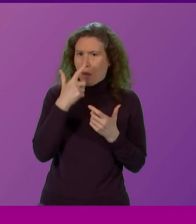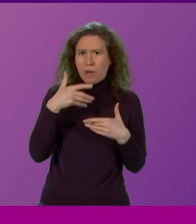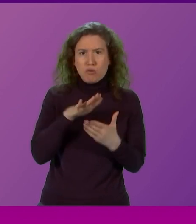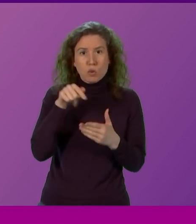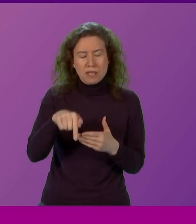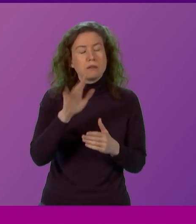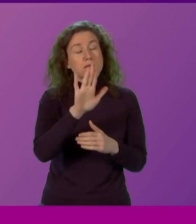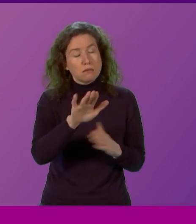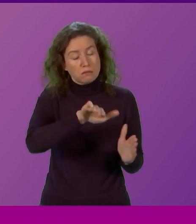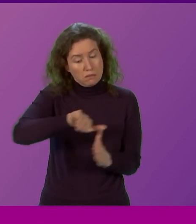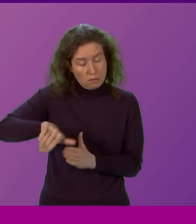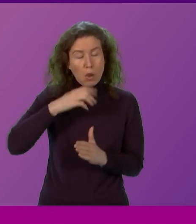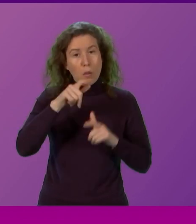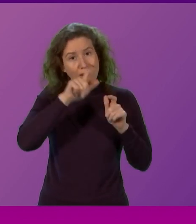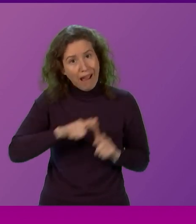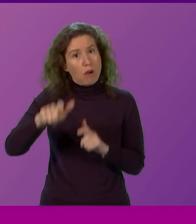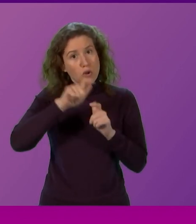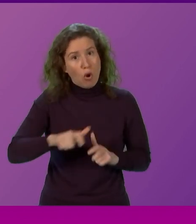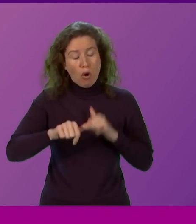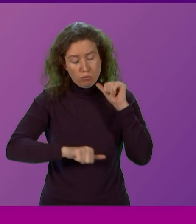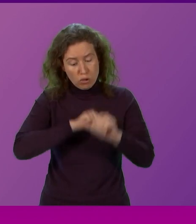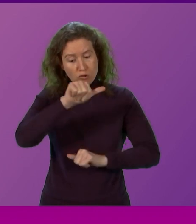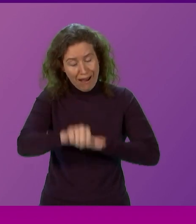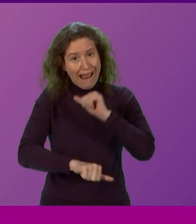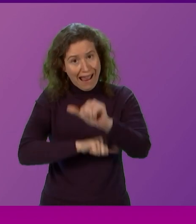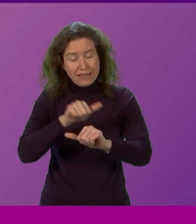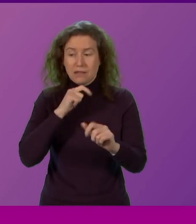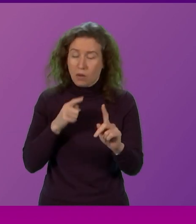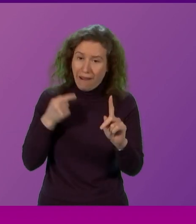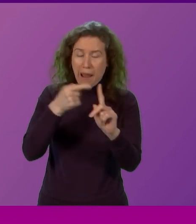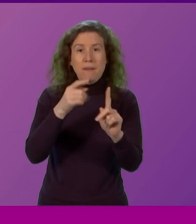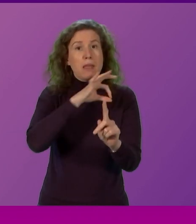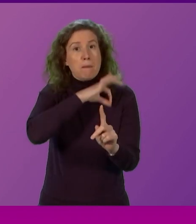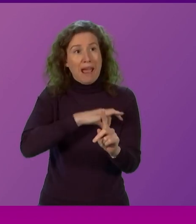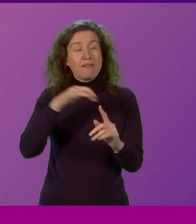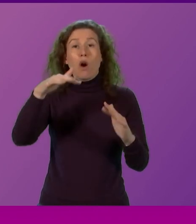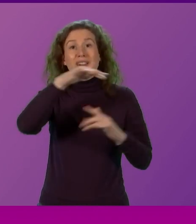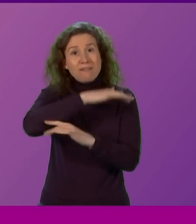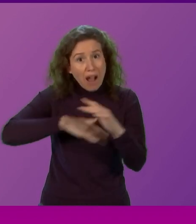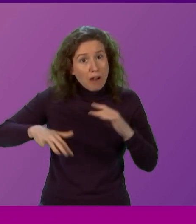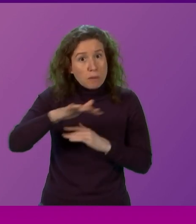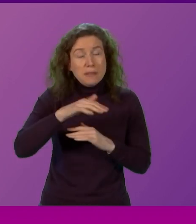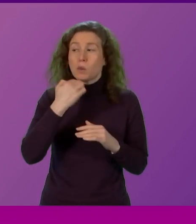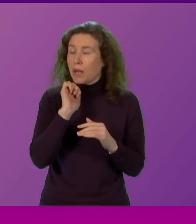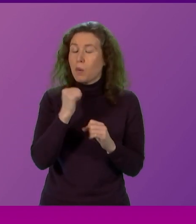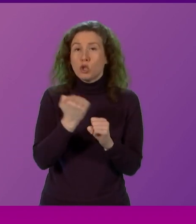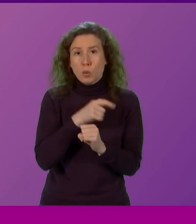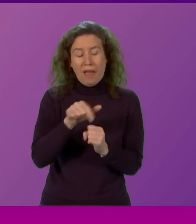We will continue to progress with the scheme— Briefly, please. because it is for the benefit of our environment, and we will do that responsibly, because that